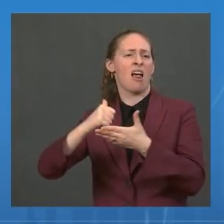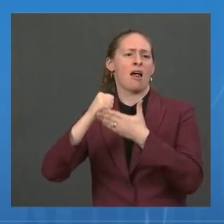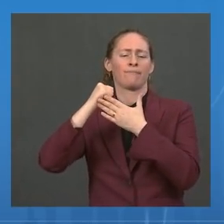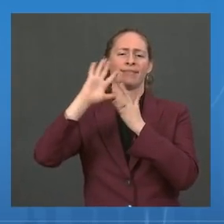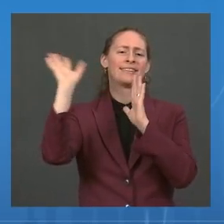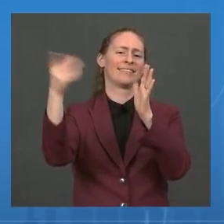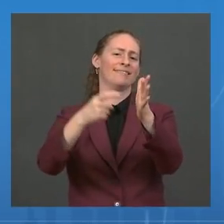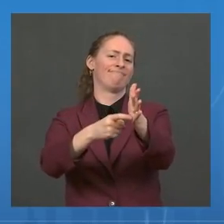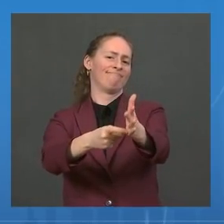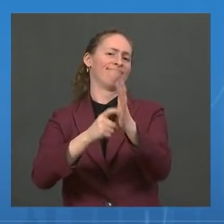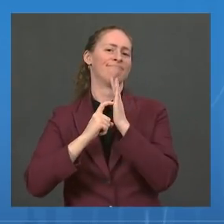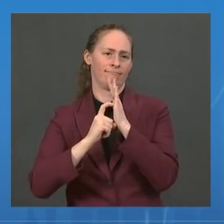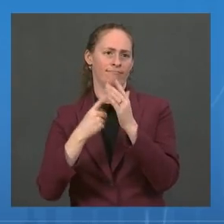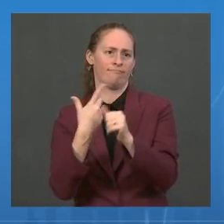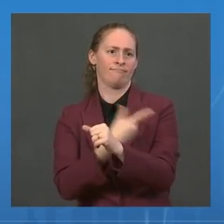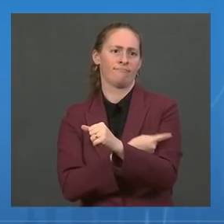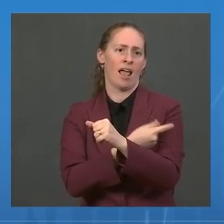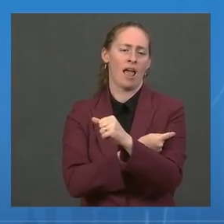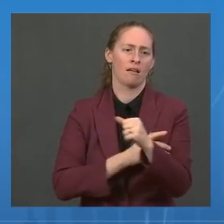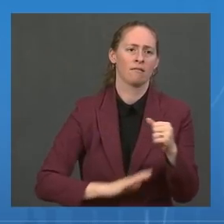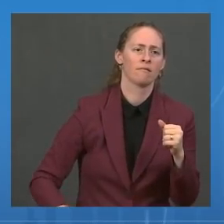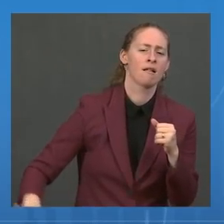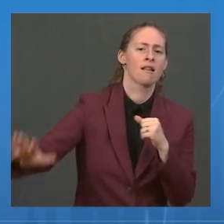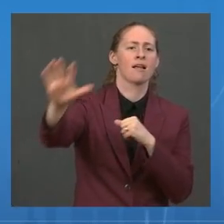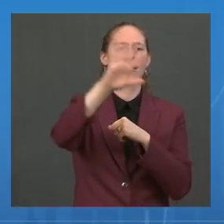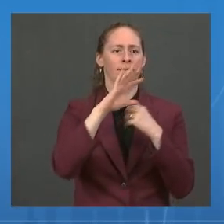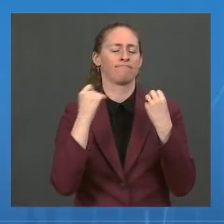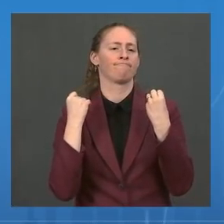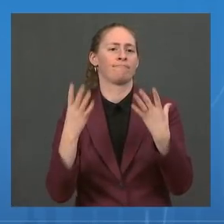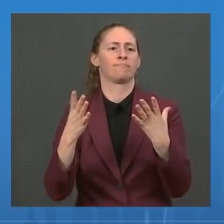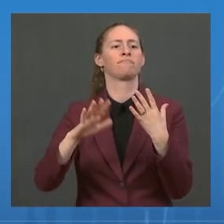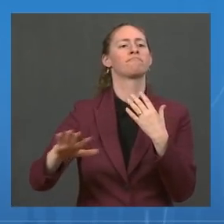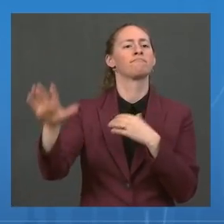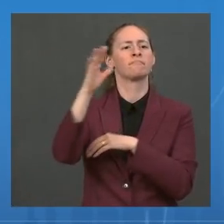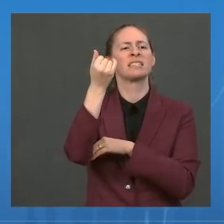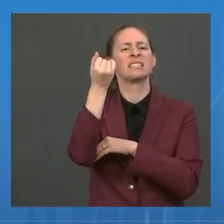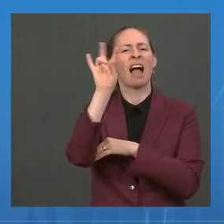including requirements for 17 million healthcare workers to be fully vaccinated